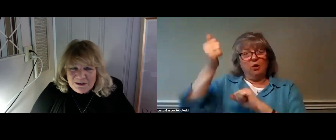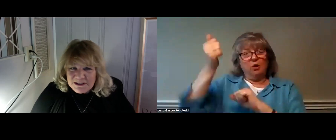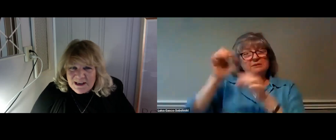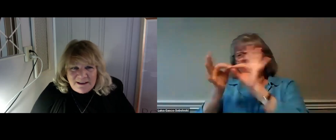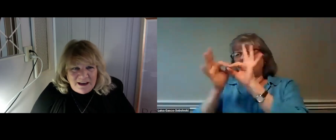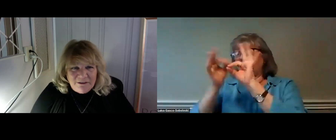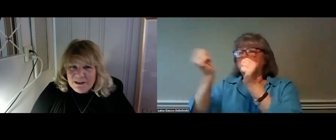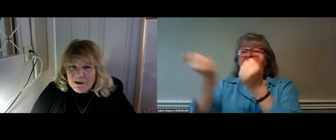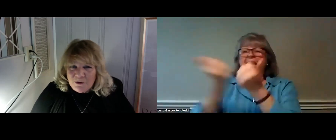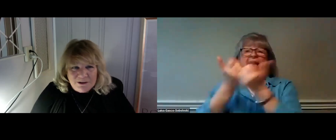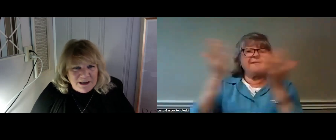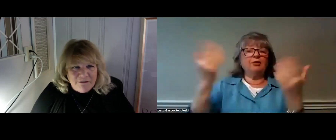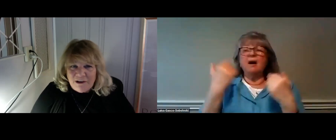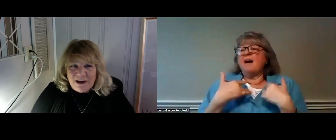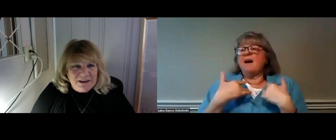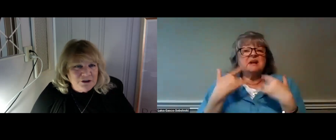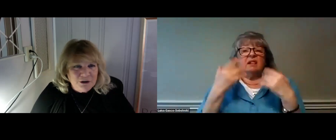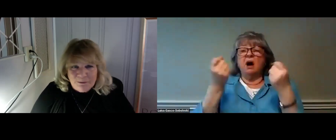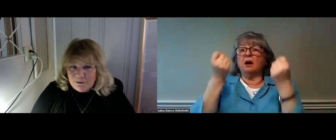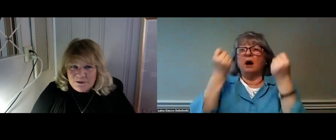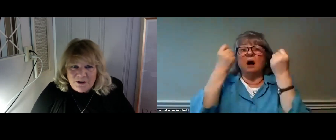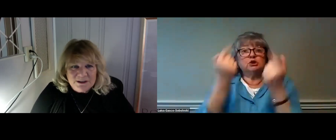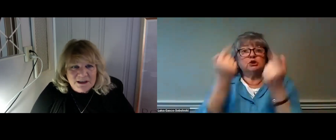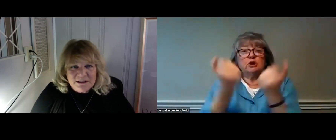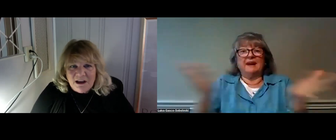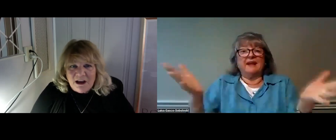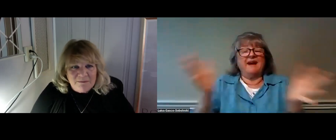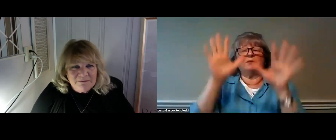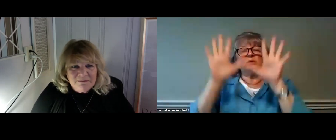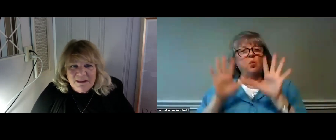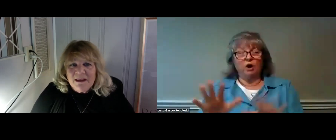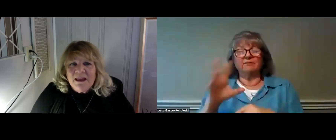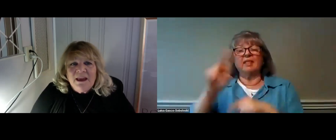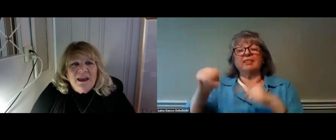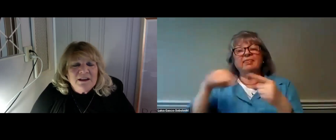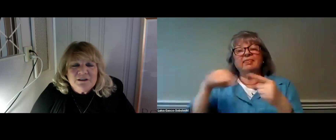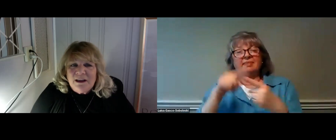set. Everything worked out fine, the interpreter was all set to come in and